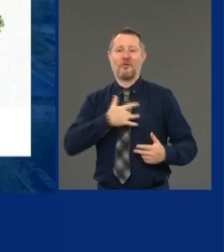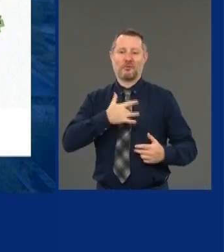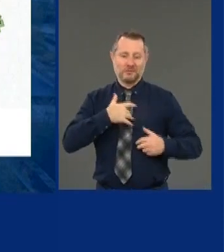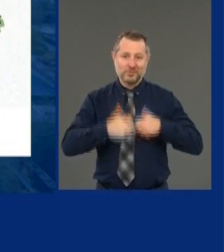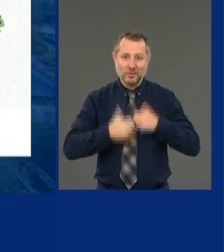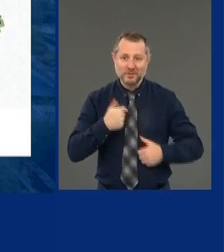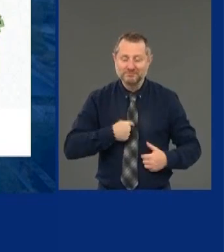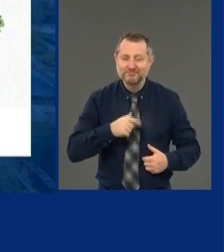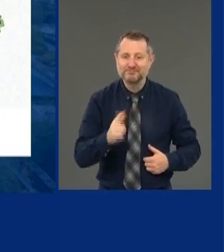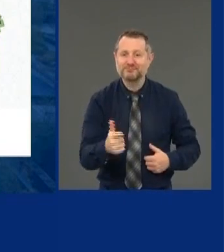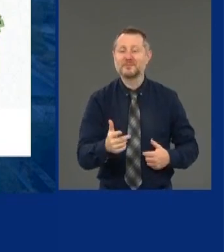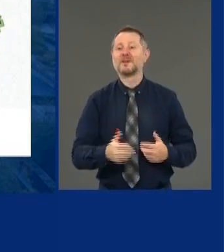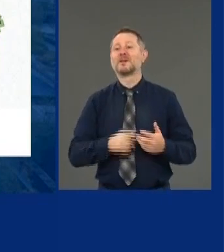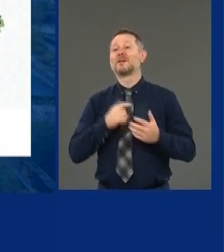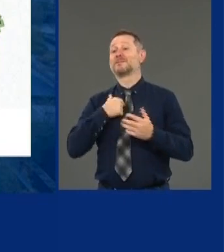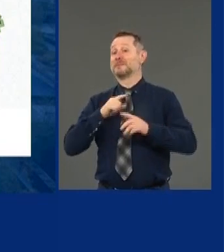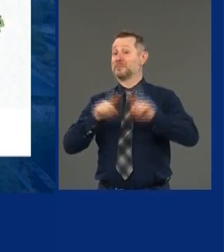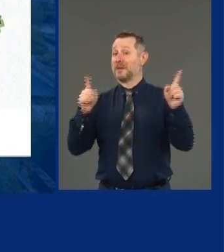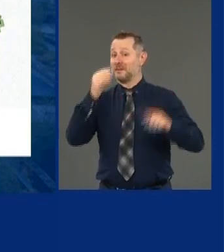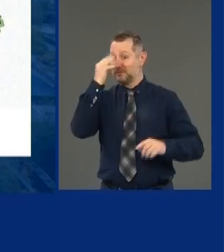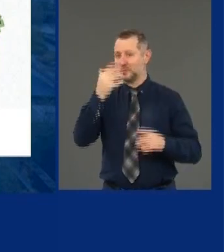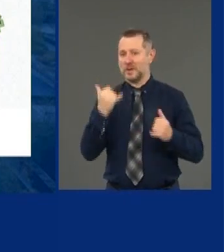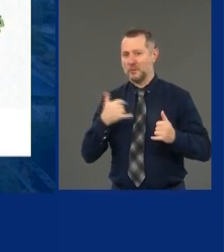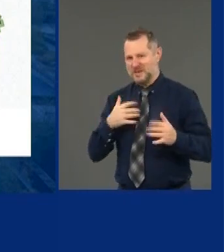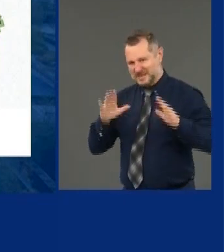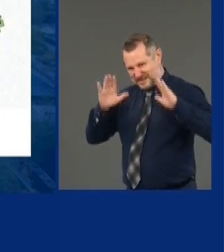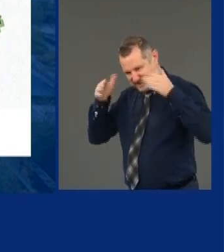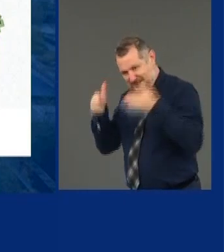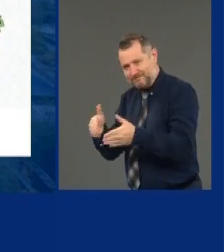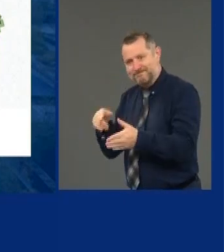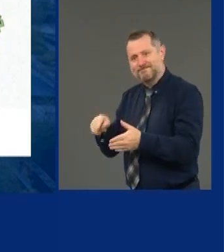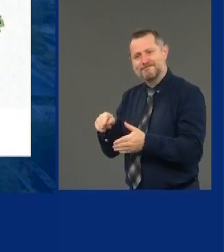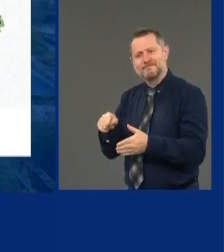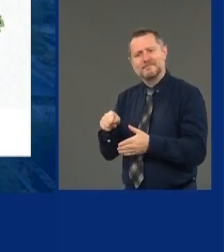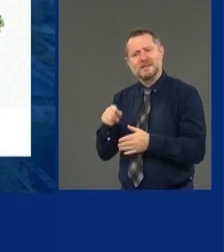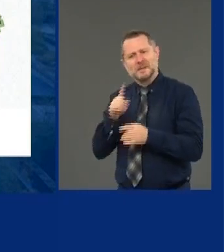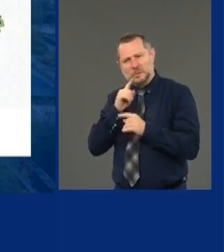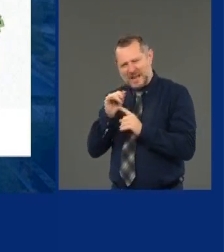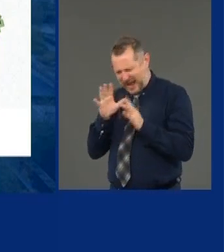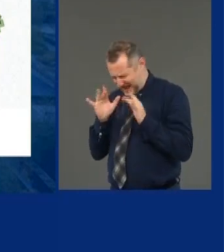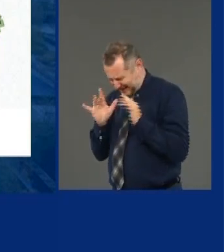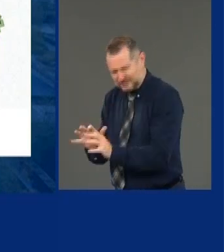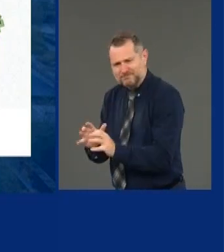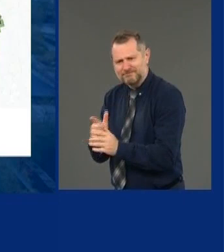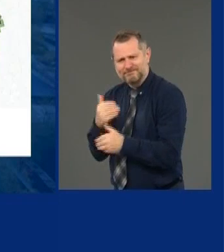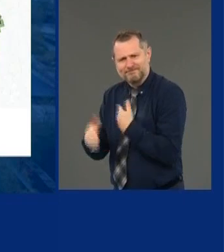THEY HAVE MORE CO-MORBIDITY. HYPERTENSION, DIABETES, HEART DISEASE.